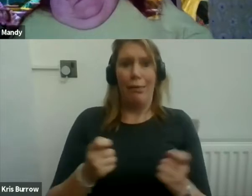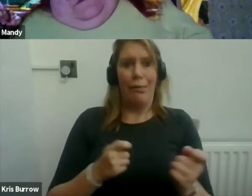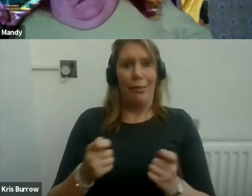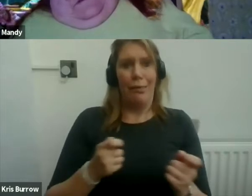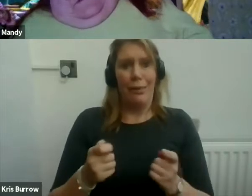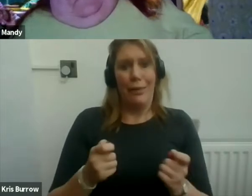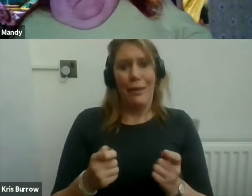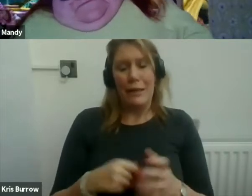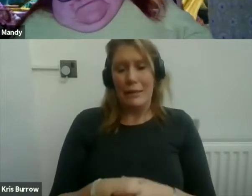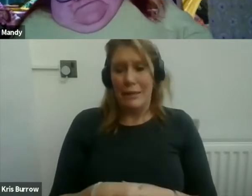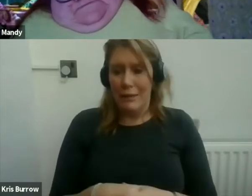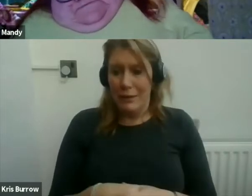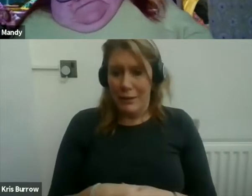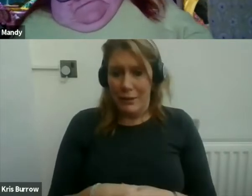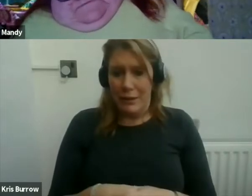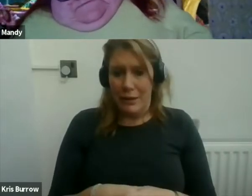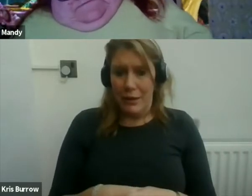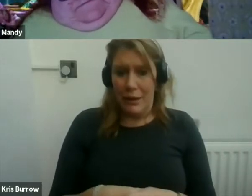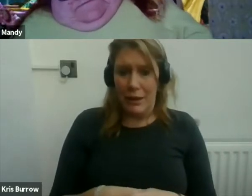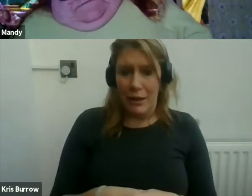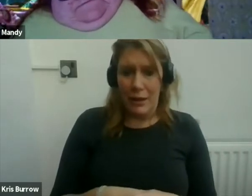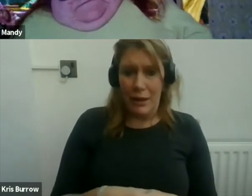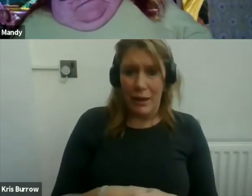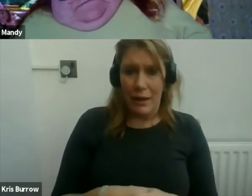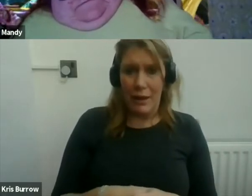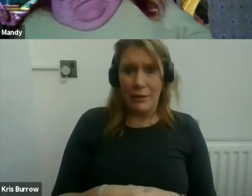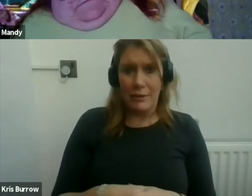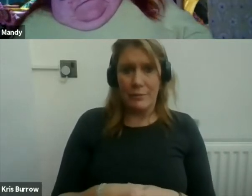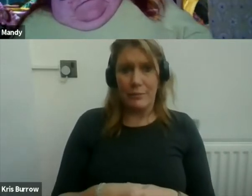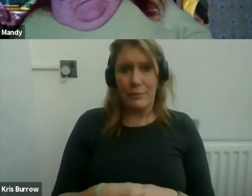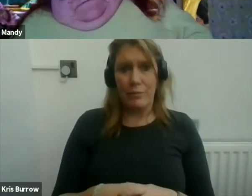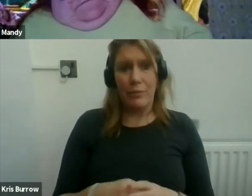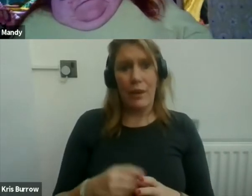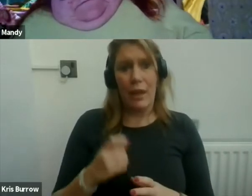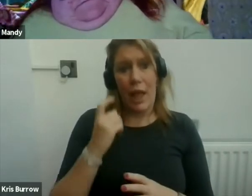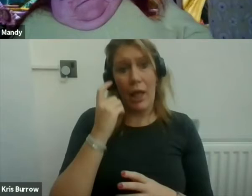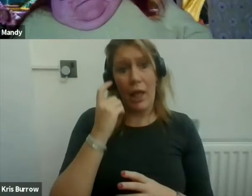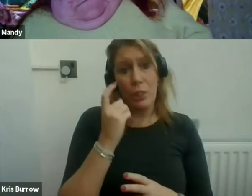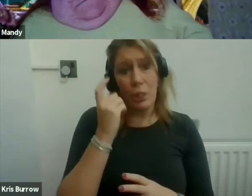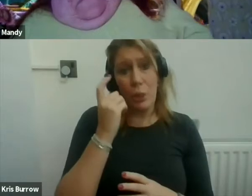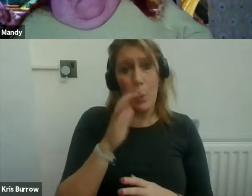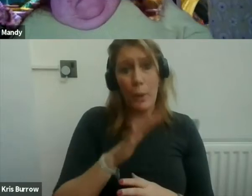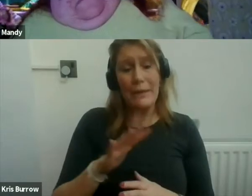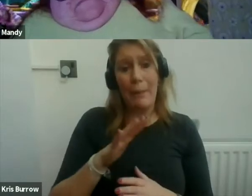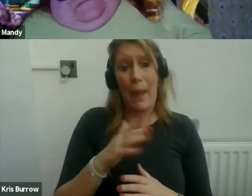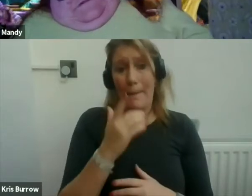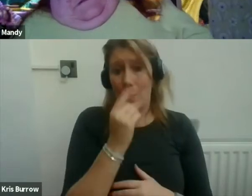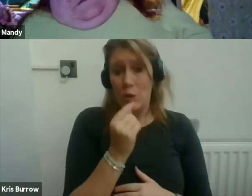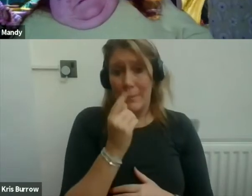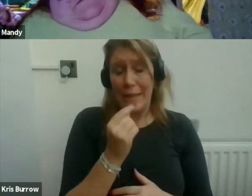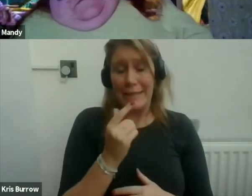thought about other possibilities of whether I would need to send cameras to